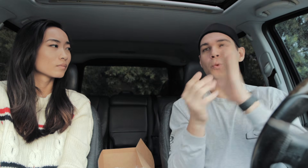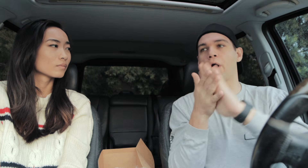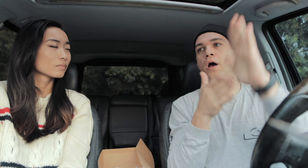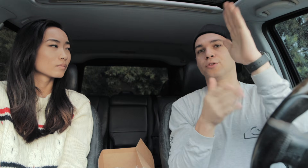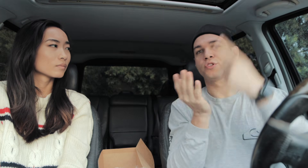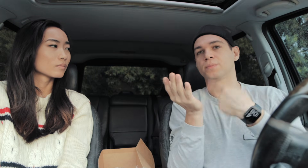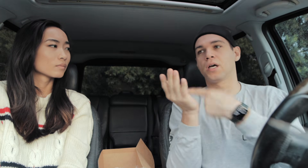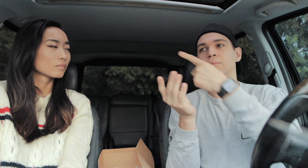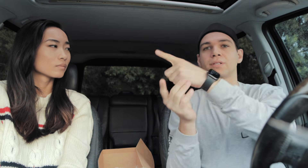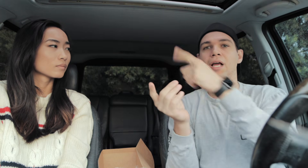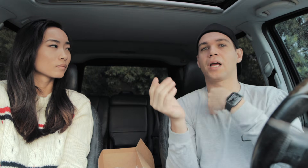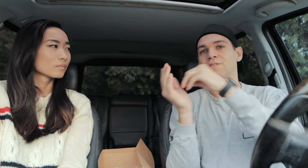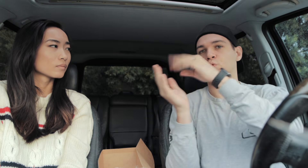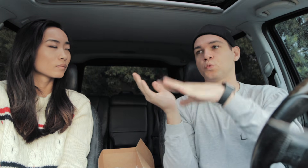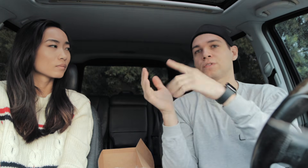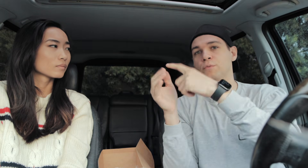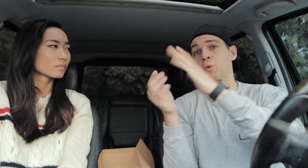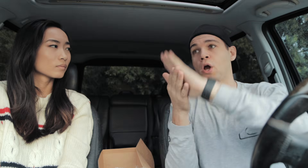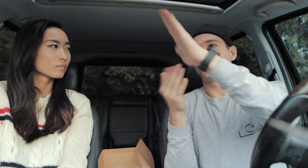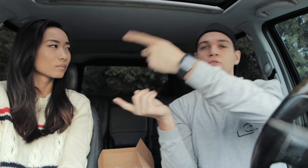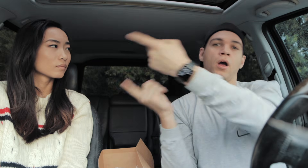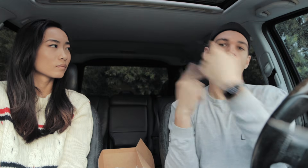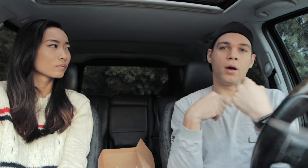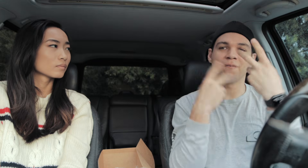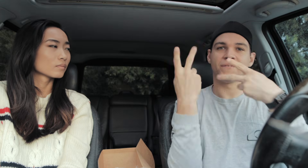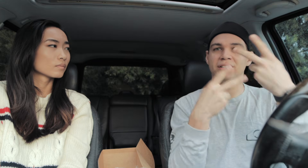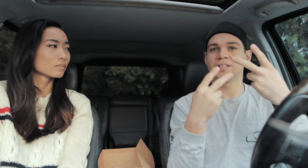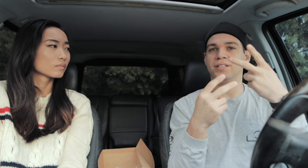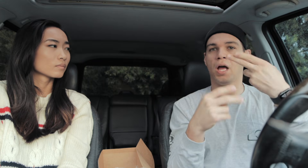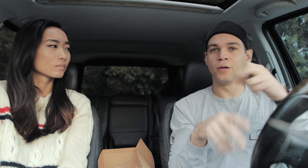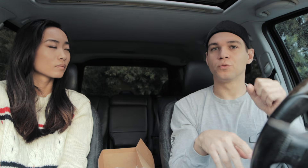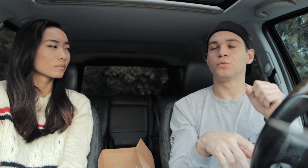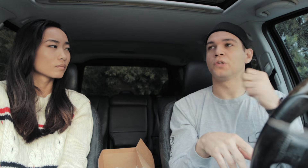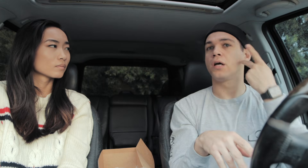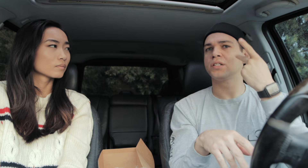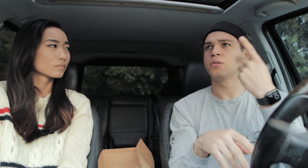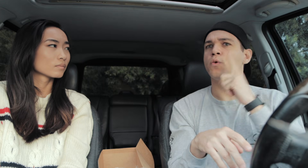so the colleges would sometimes have students from the college visit the high school